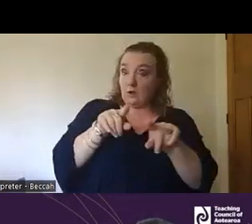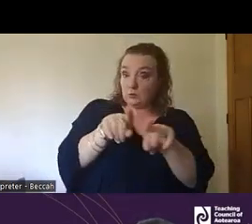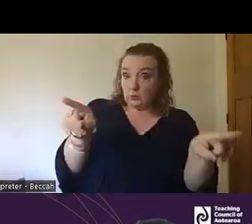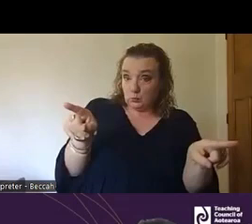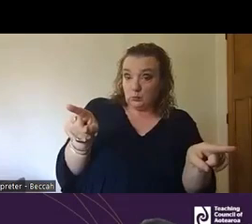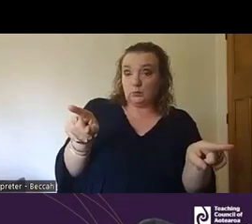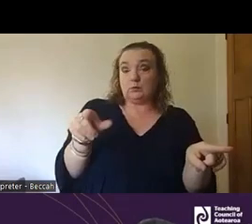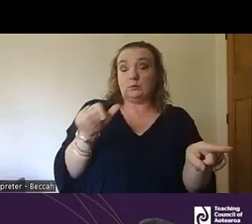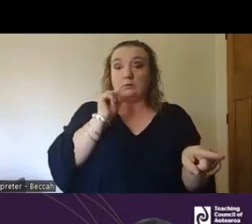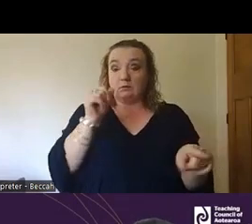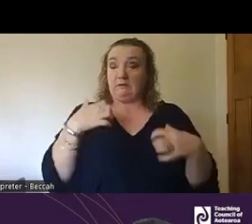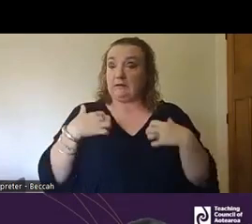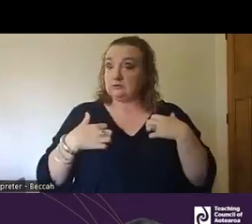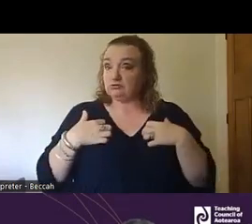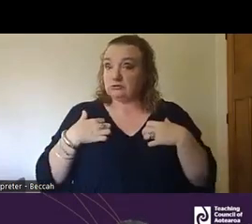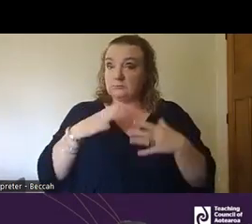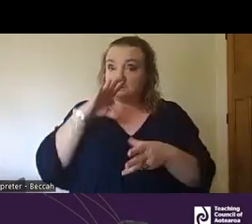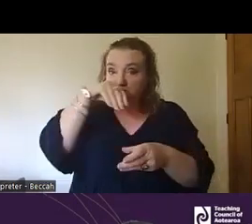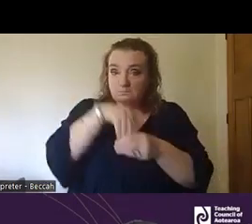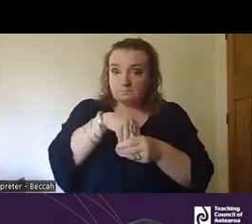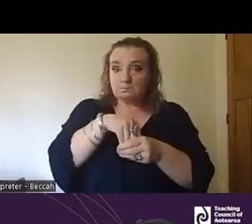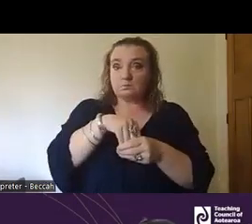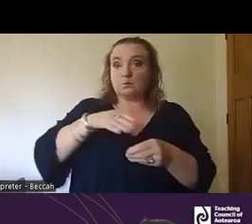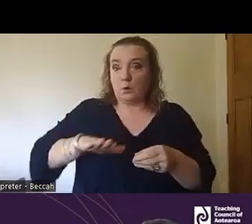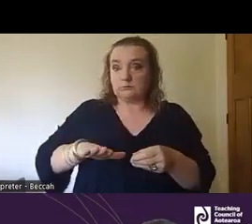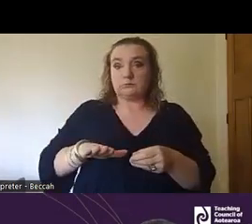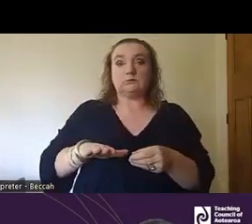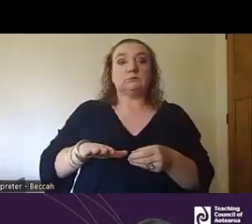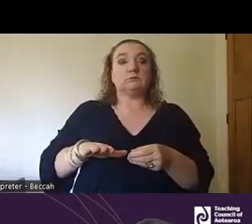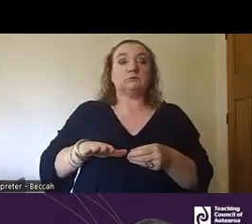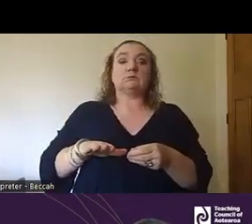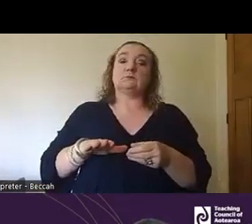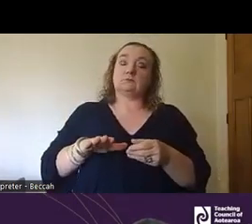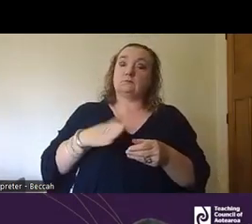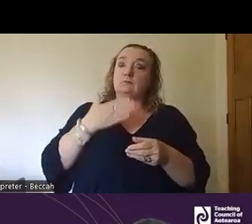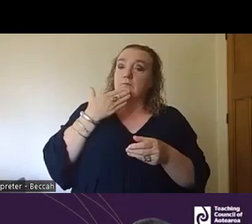if this is something that interests you, and you'd like to be involved in, in any way, then just flick me an email.